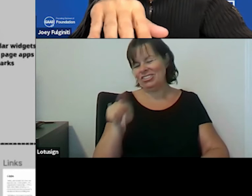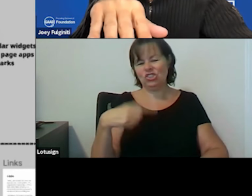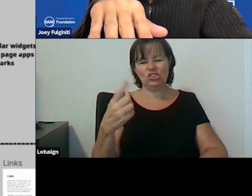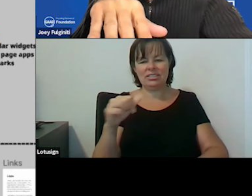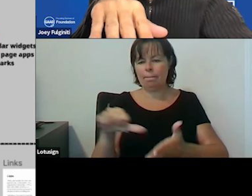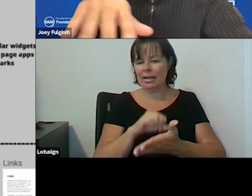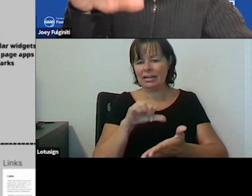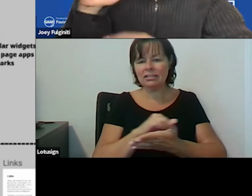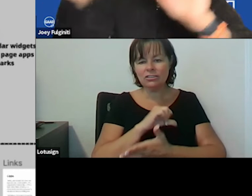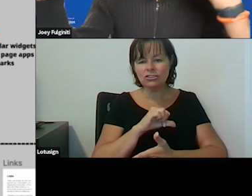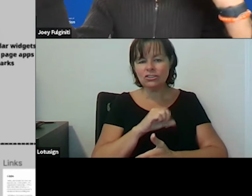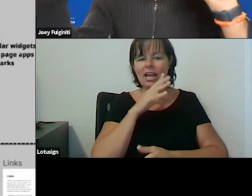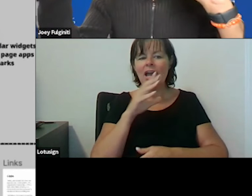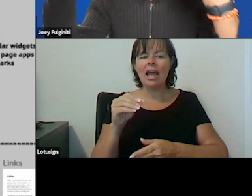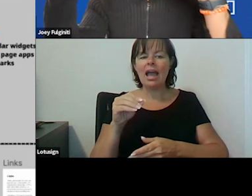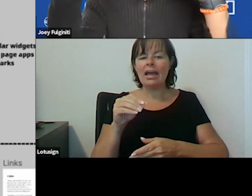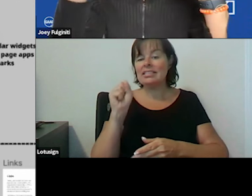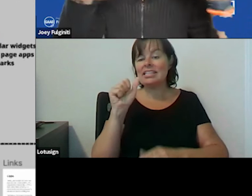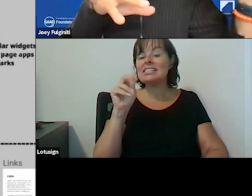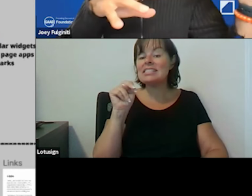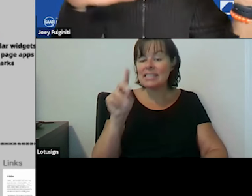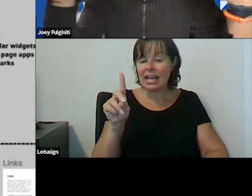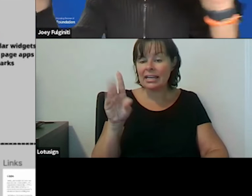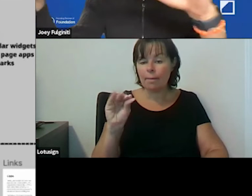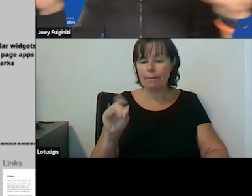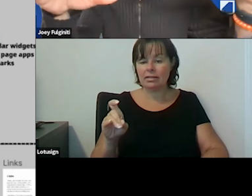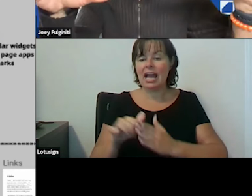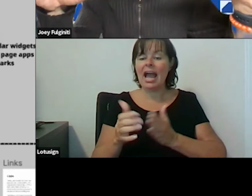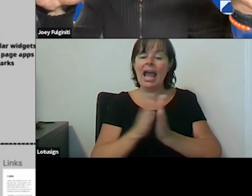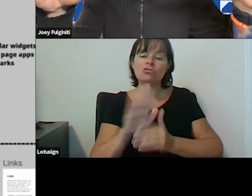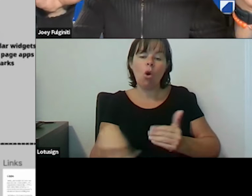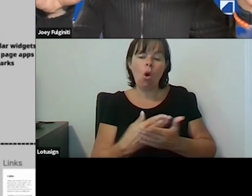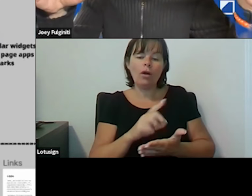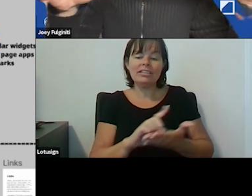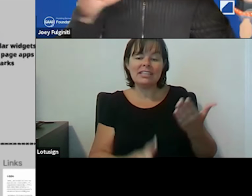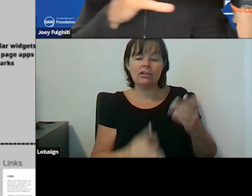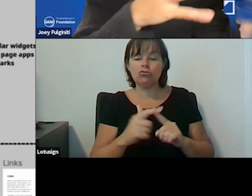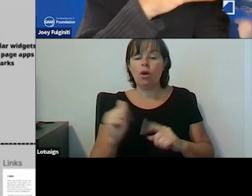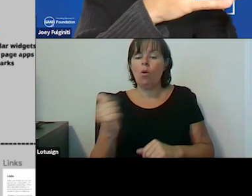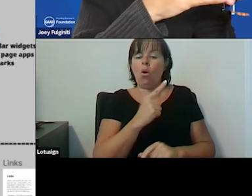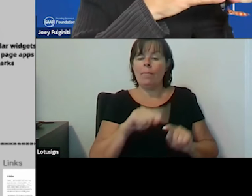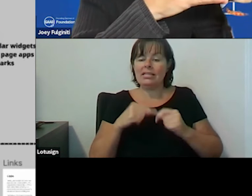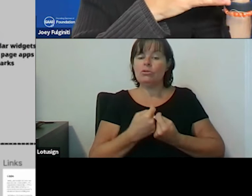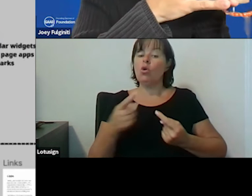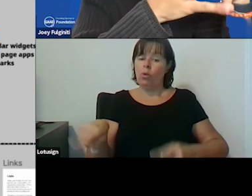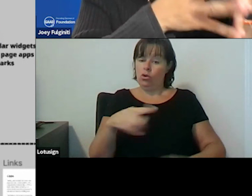and it's a sandbox we i ask all the designers from all the teams when they have a ux problem or an